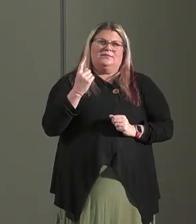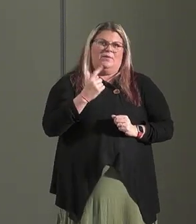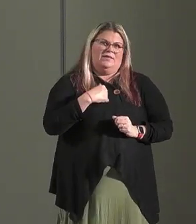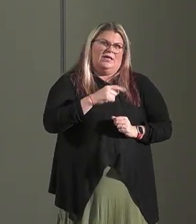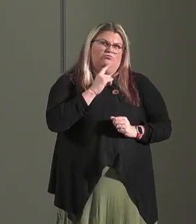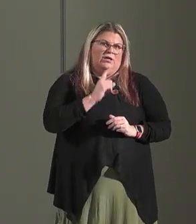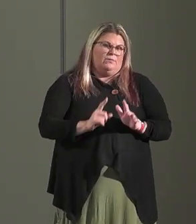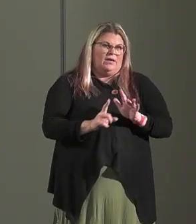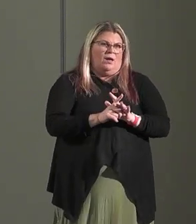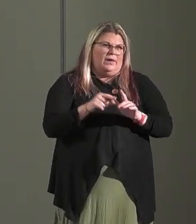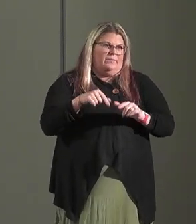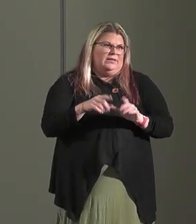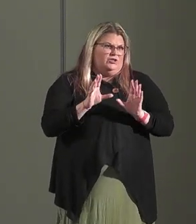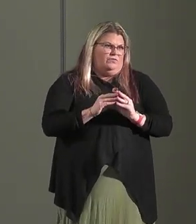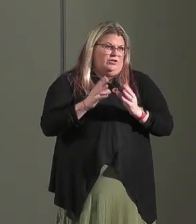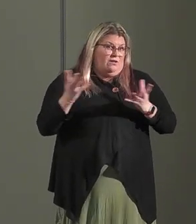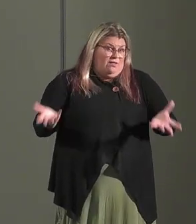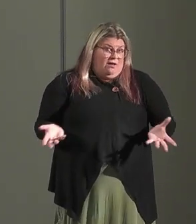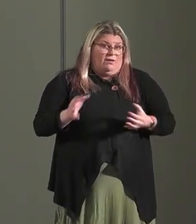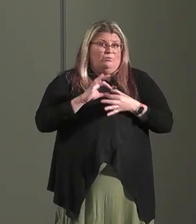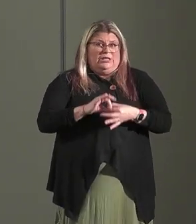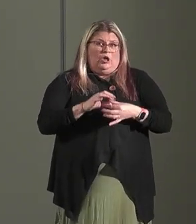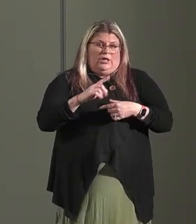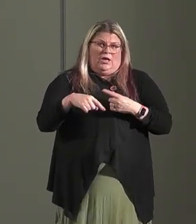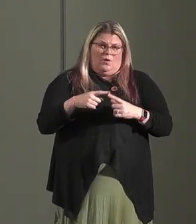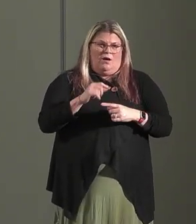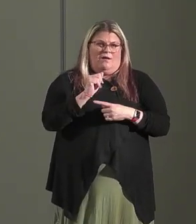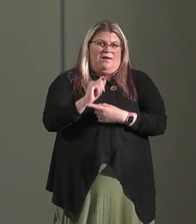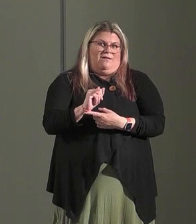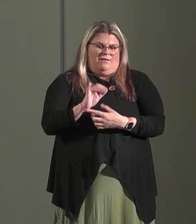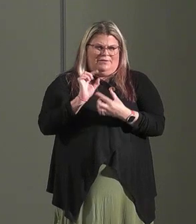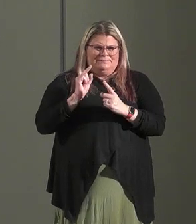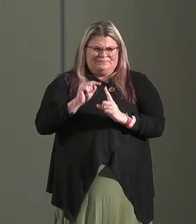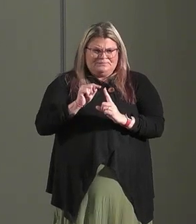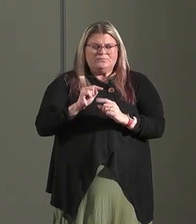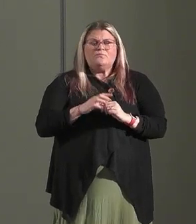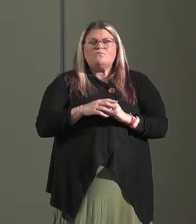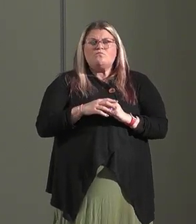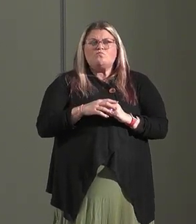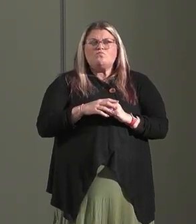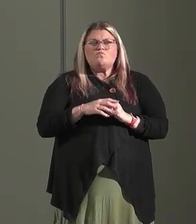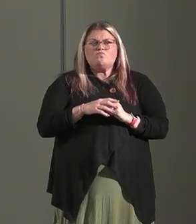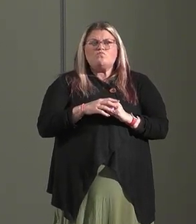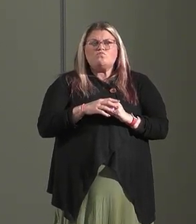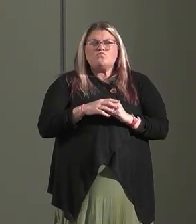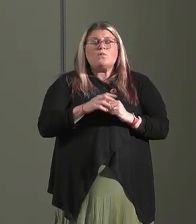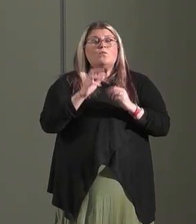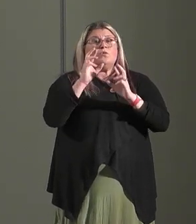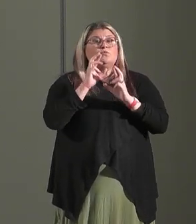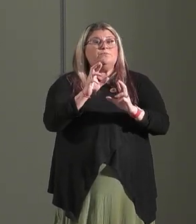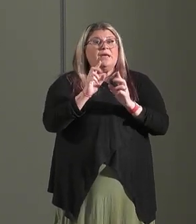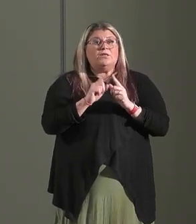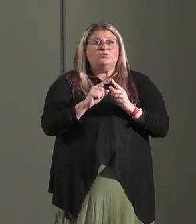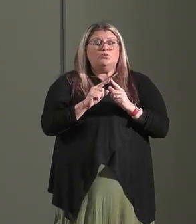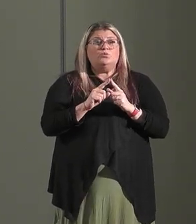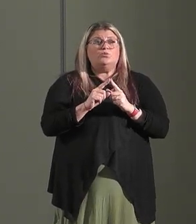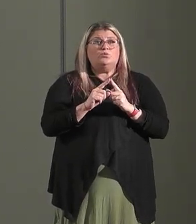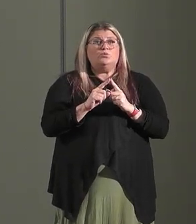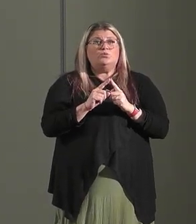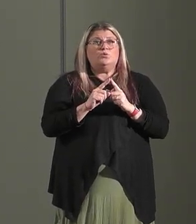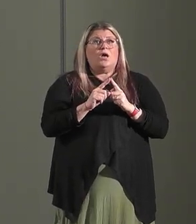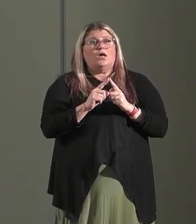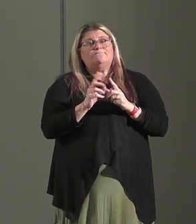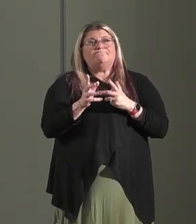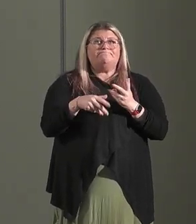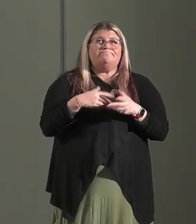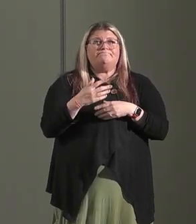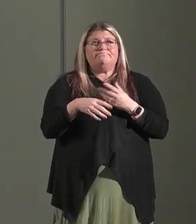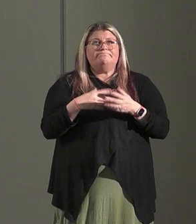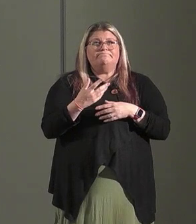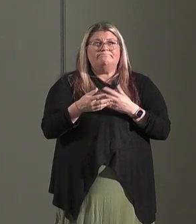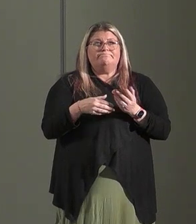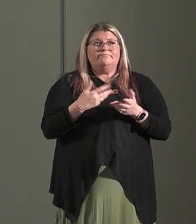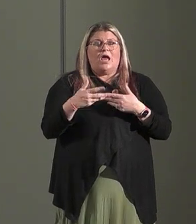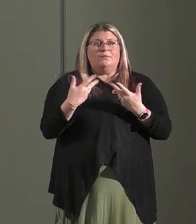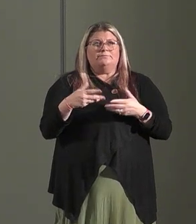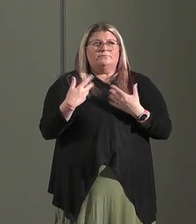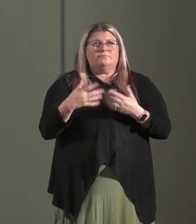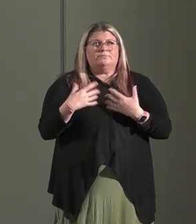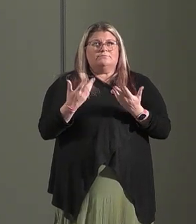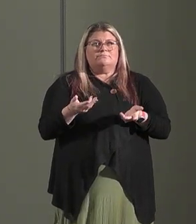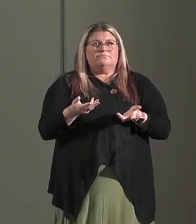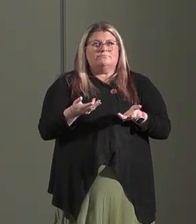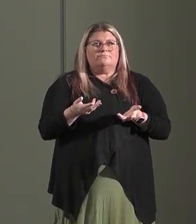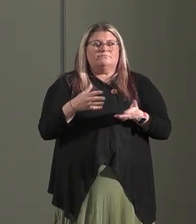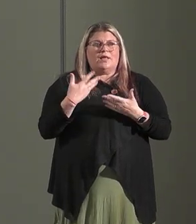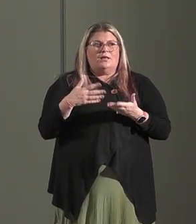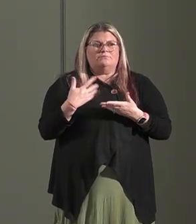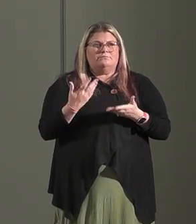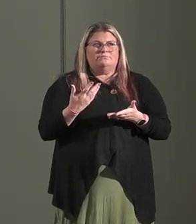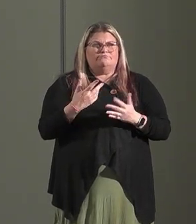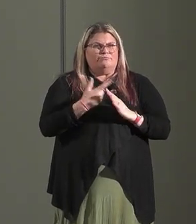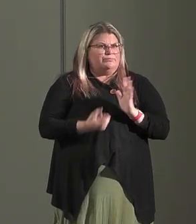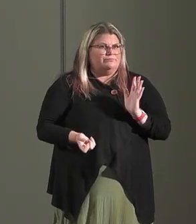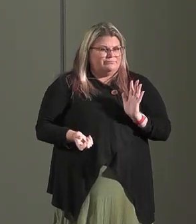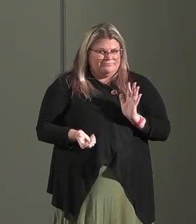up in the conference around AI. So you know, with respect to -- sorry